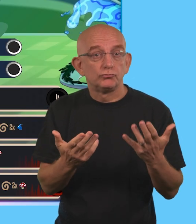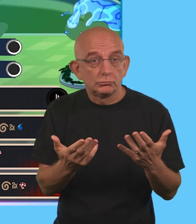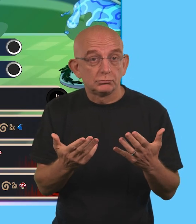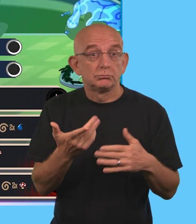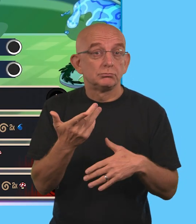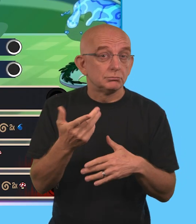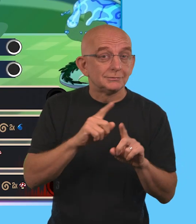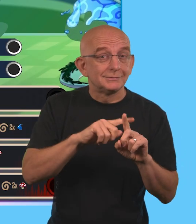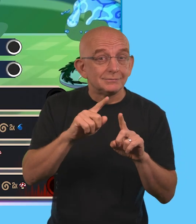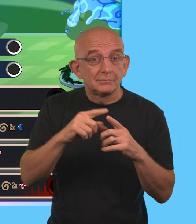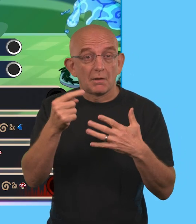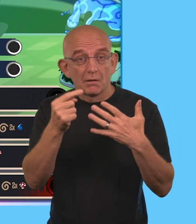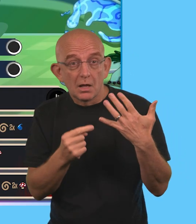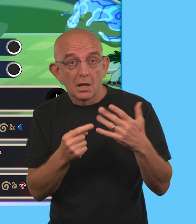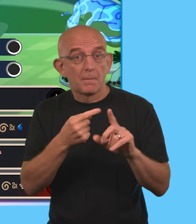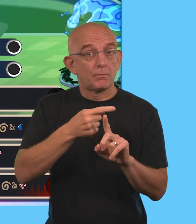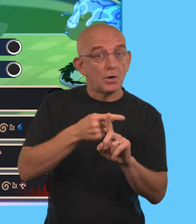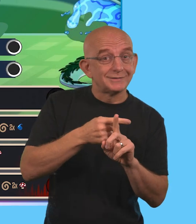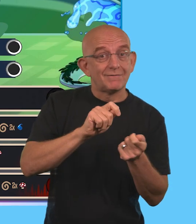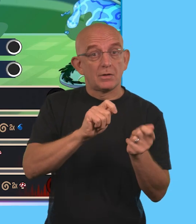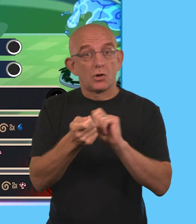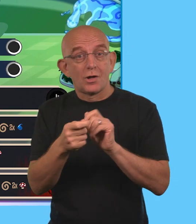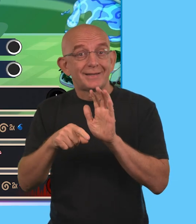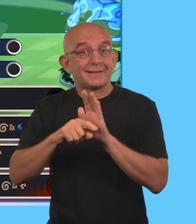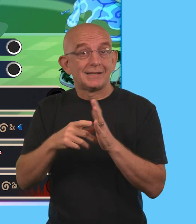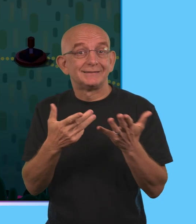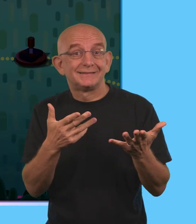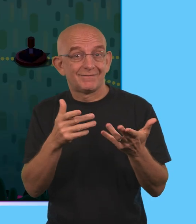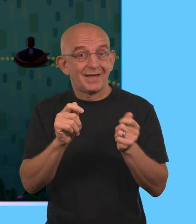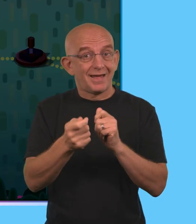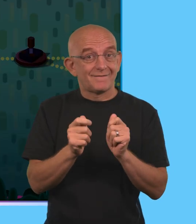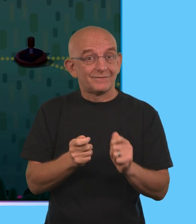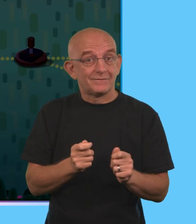rarities, or positive and negative effects.